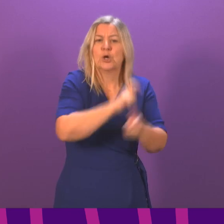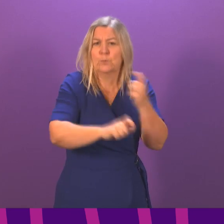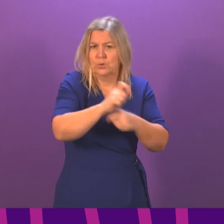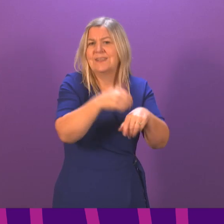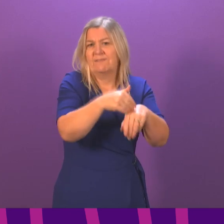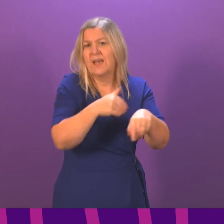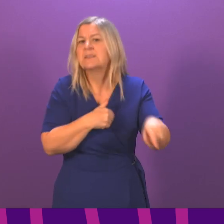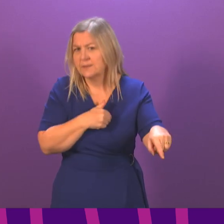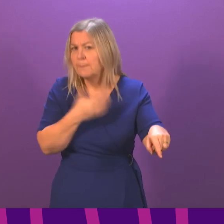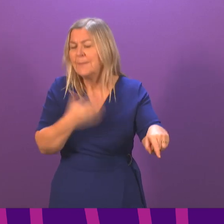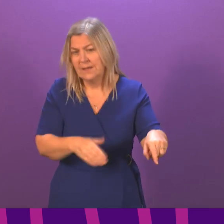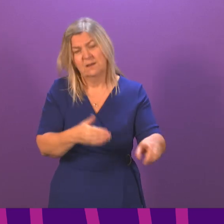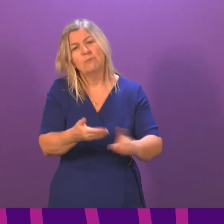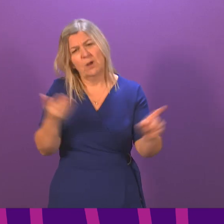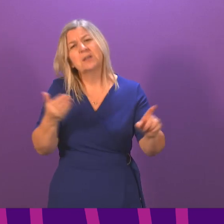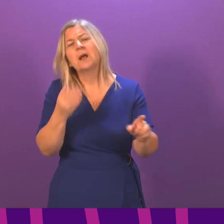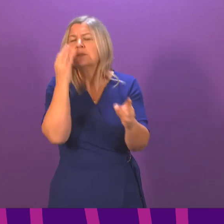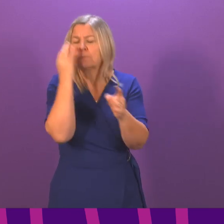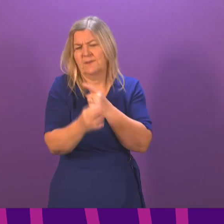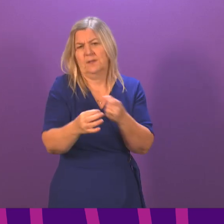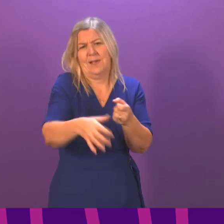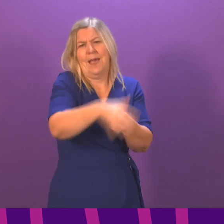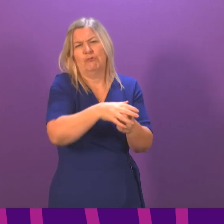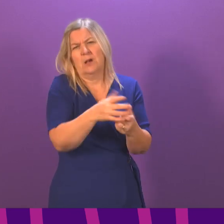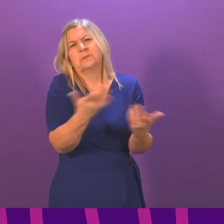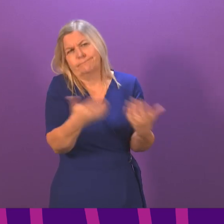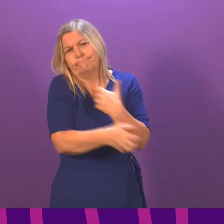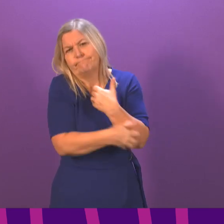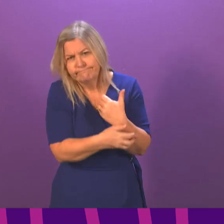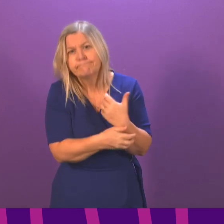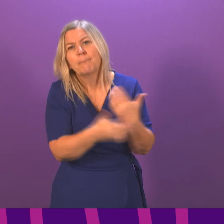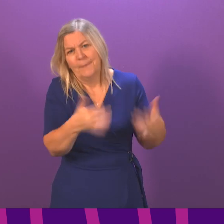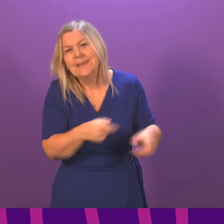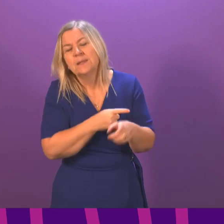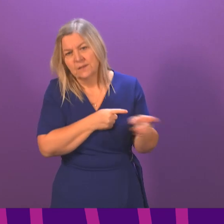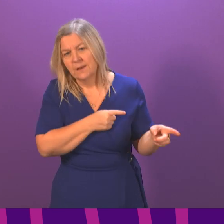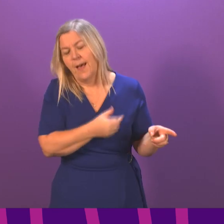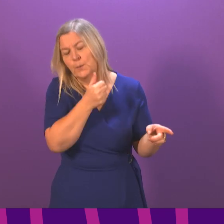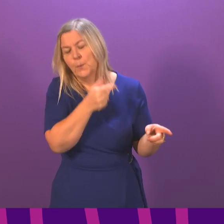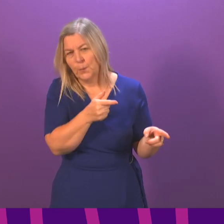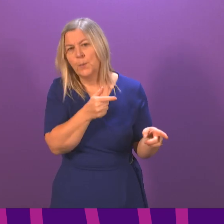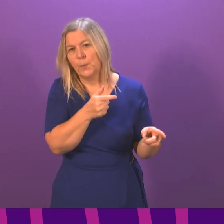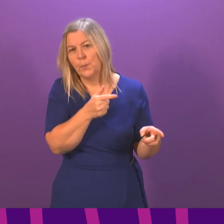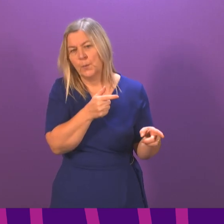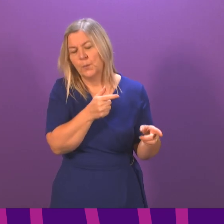recognising that areas of pre-existing poverty and deprivation will be particularly hard hit.